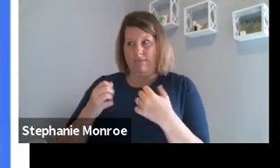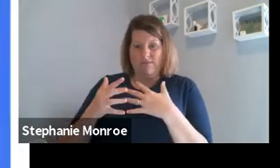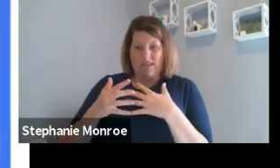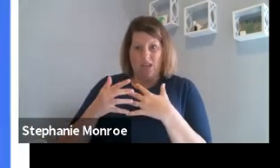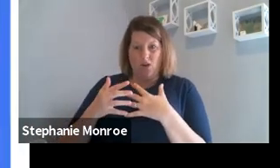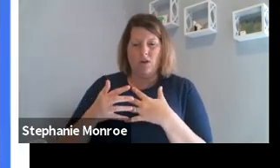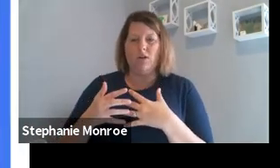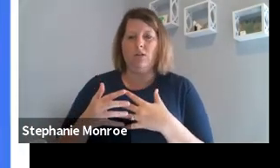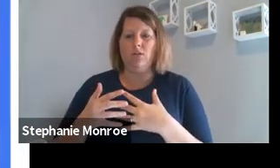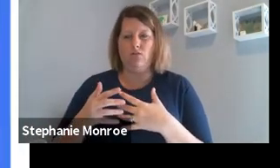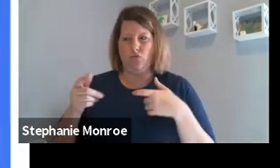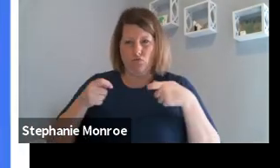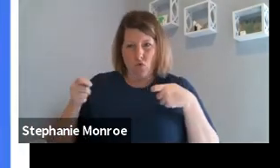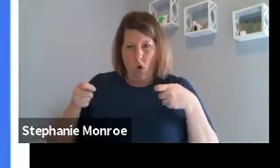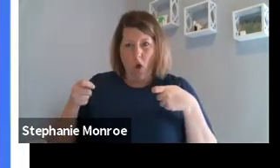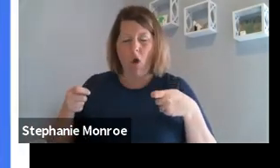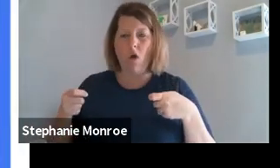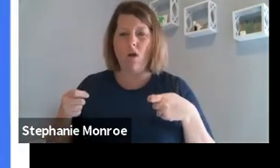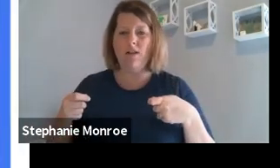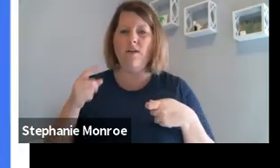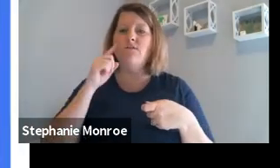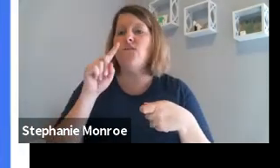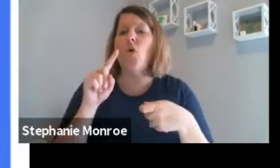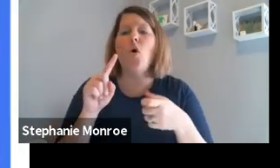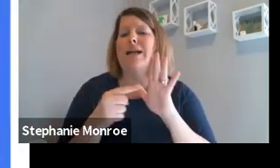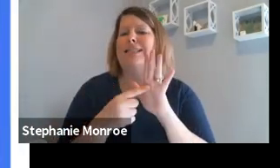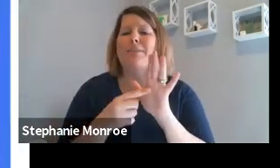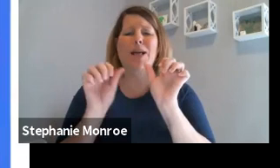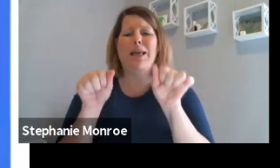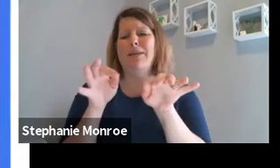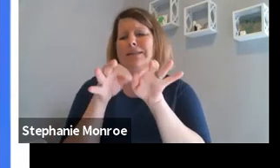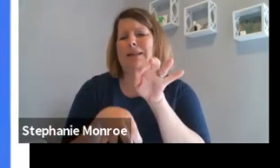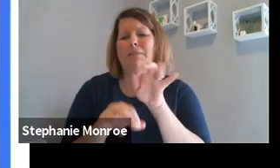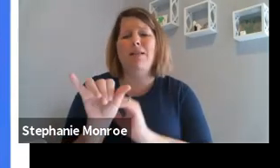to create control, such as, for example, it could be something as simple as gestures that the person